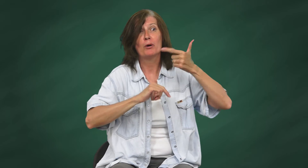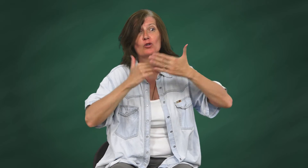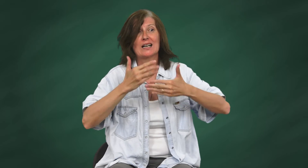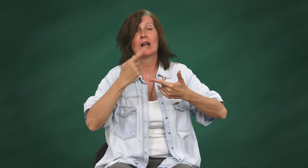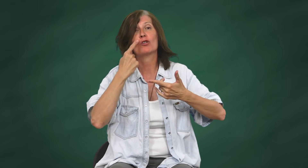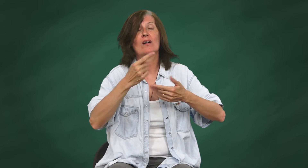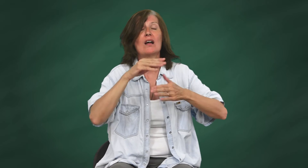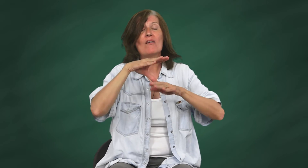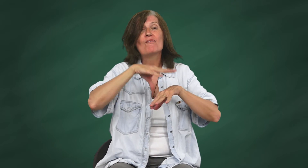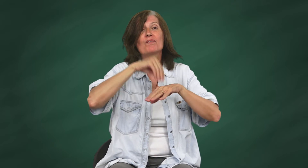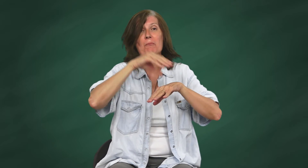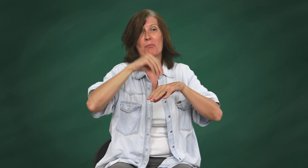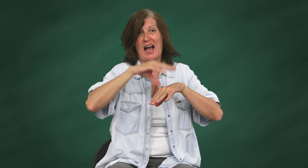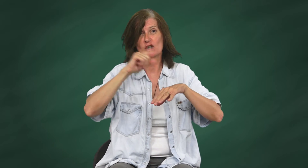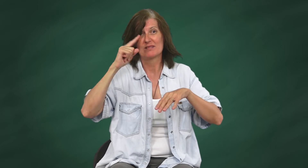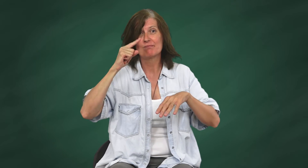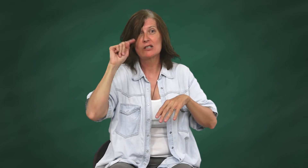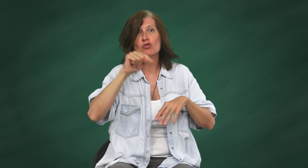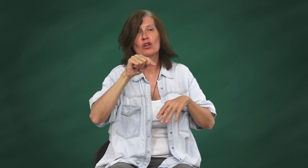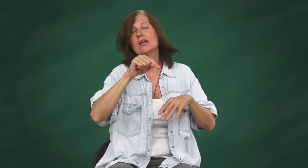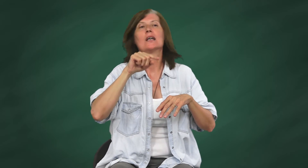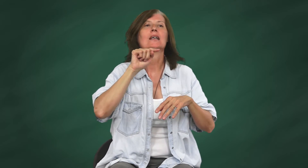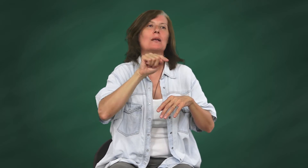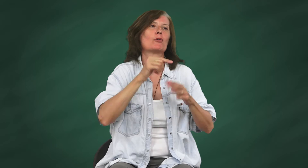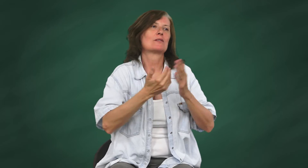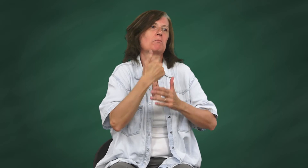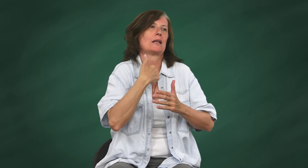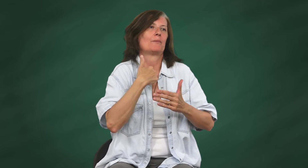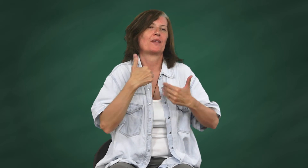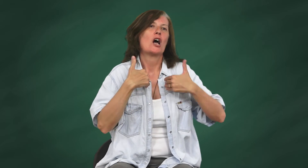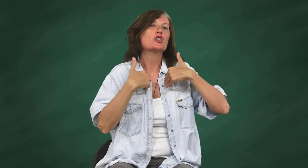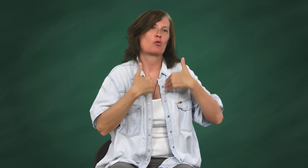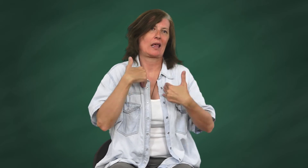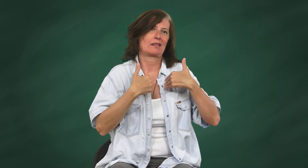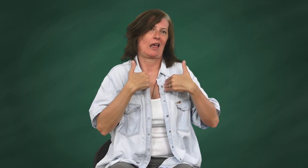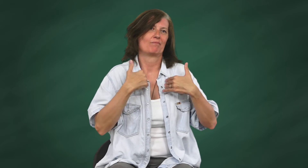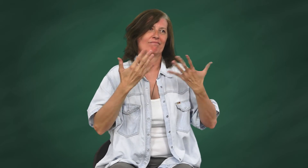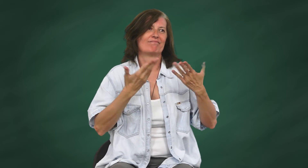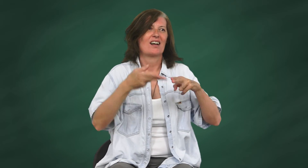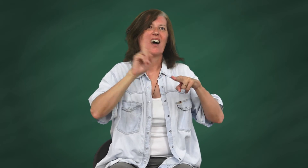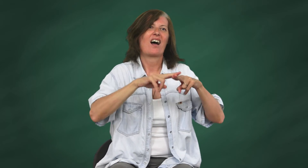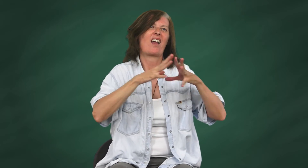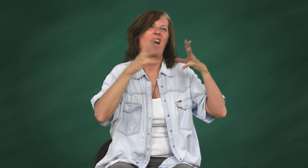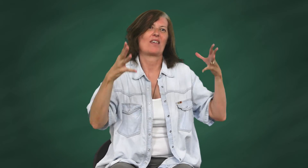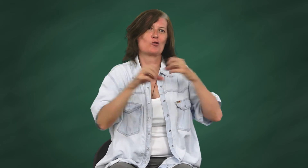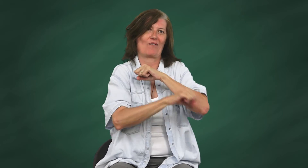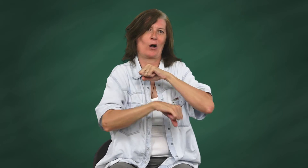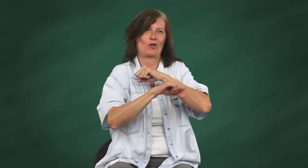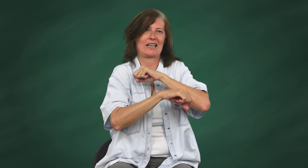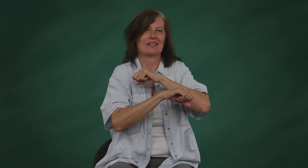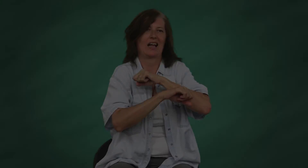But in practical terms, for me, life itself represents the biggest faculty of all.